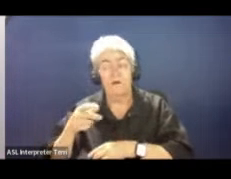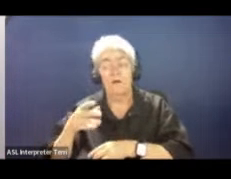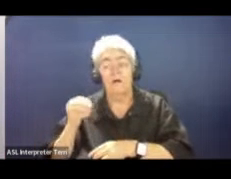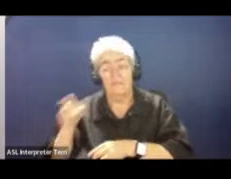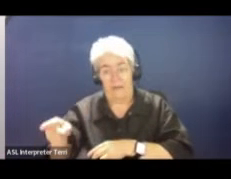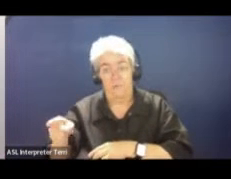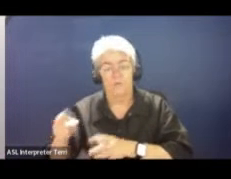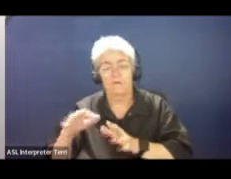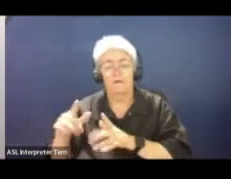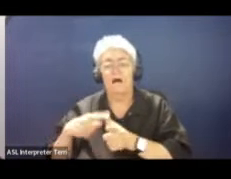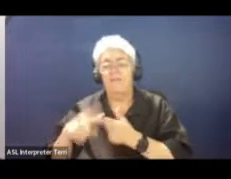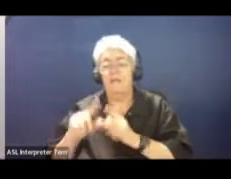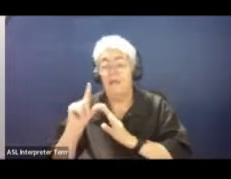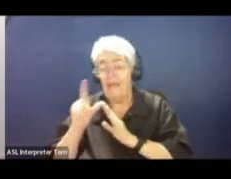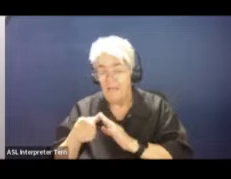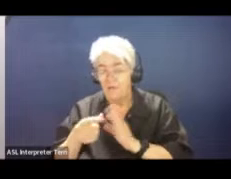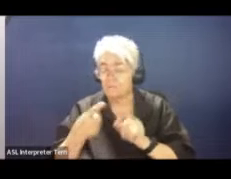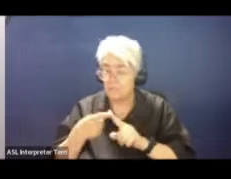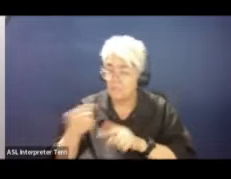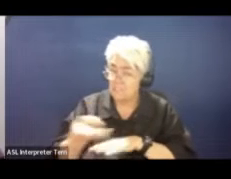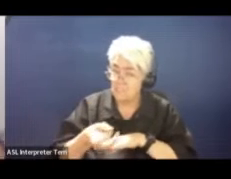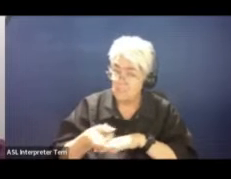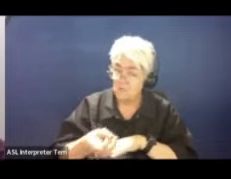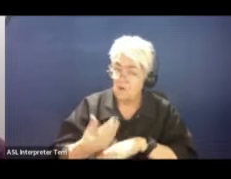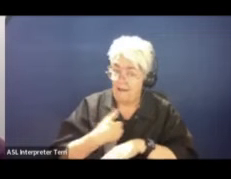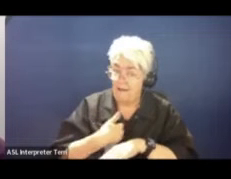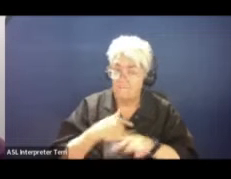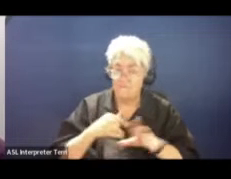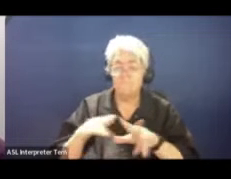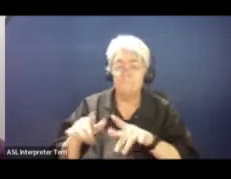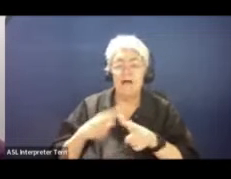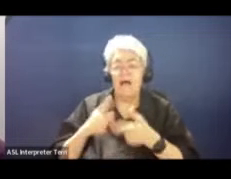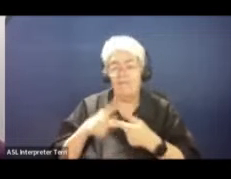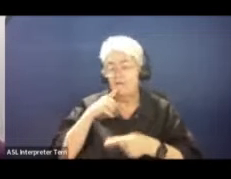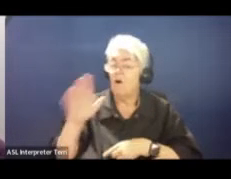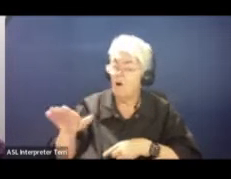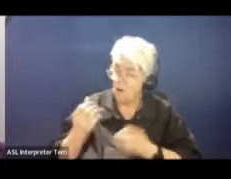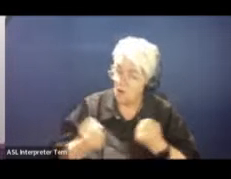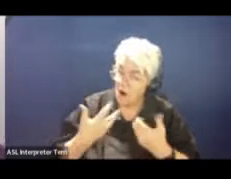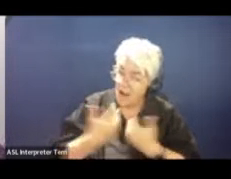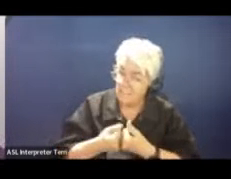on to the seizure questions before asking about the car accidents, as long as we answer